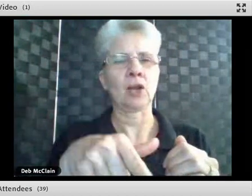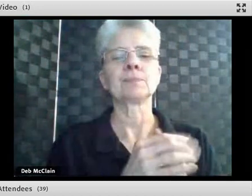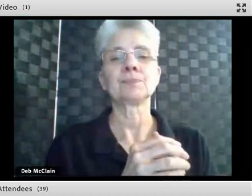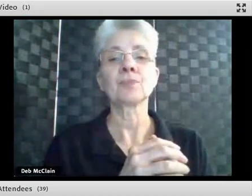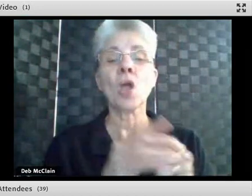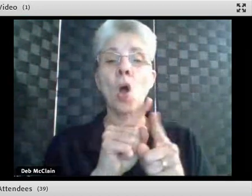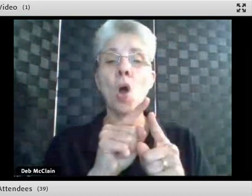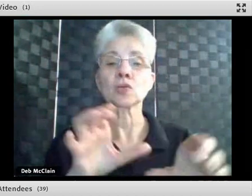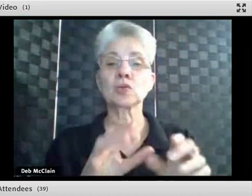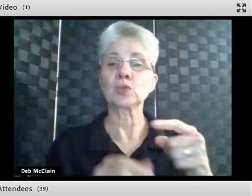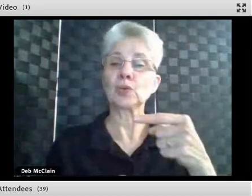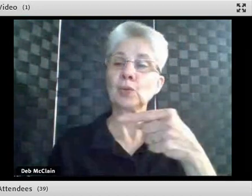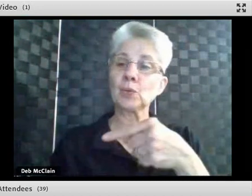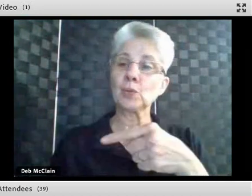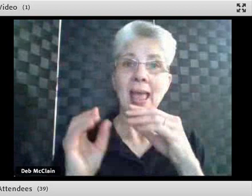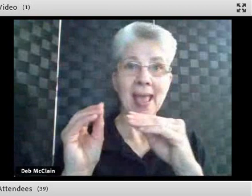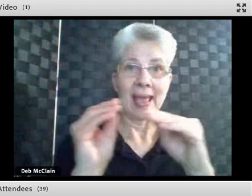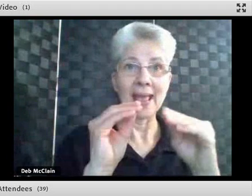You can also do some education.